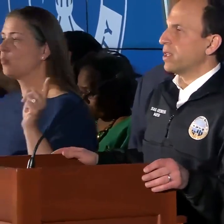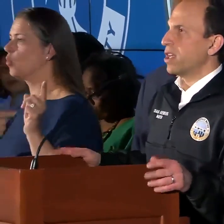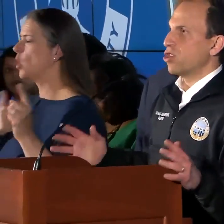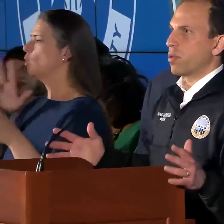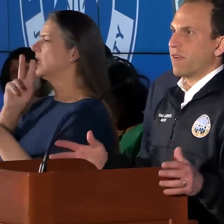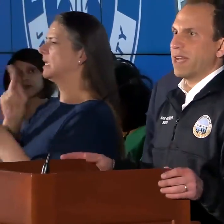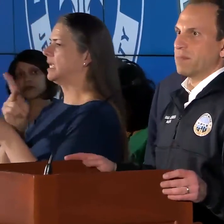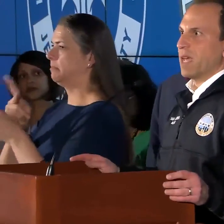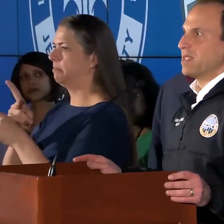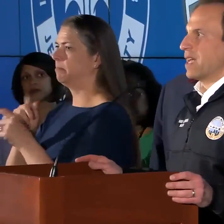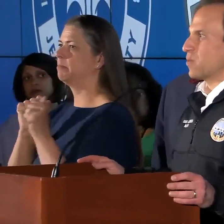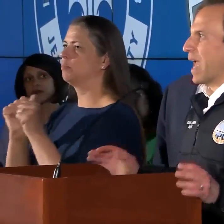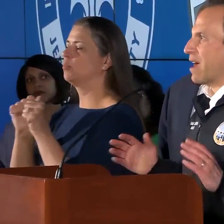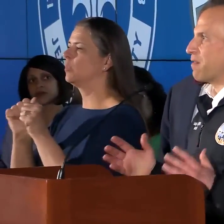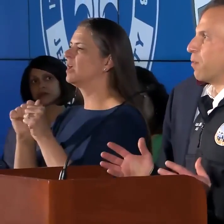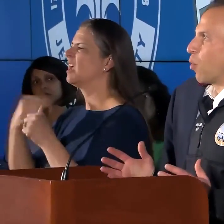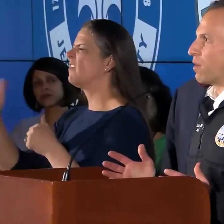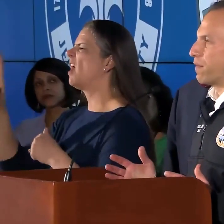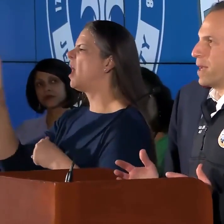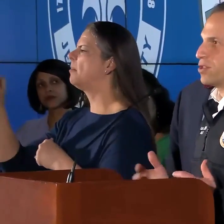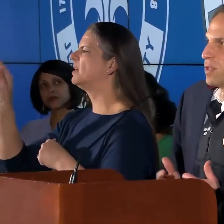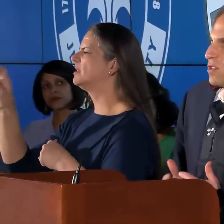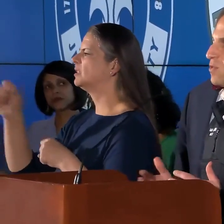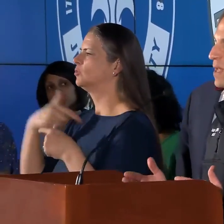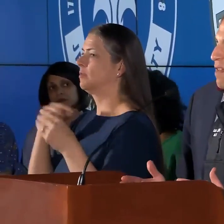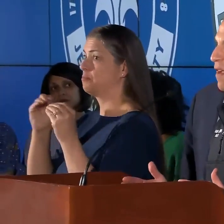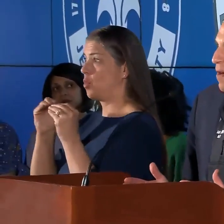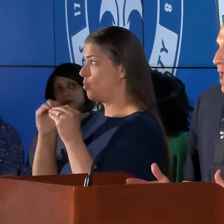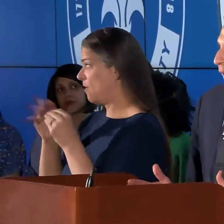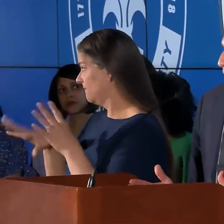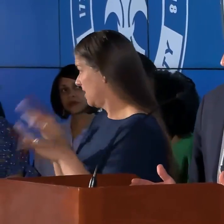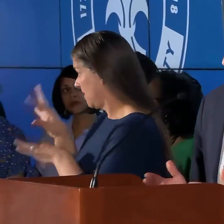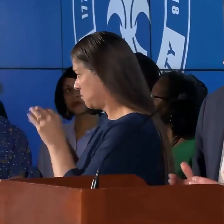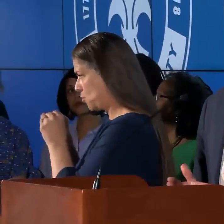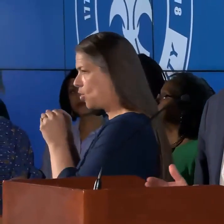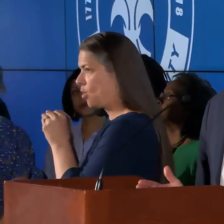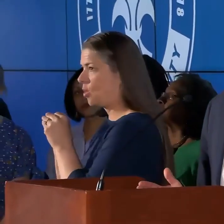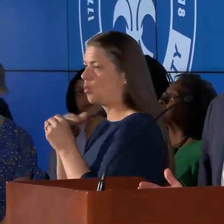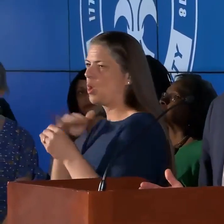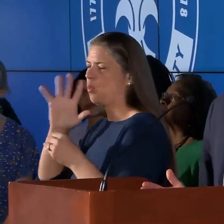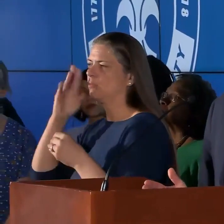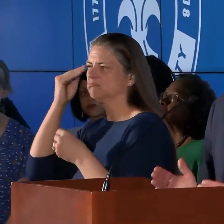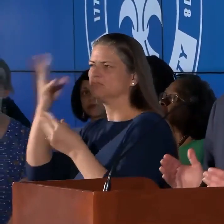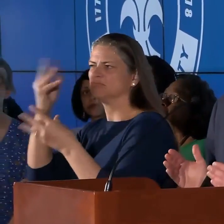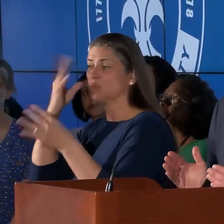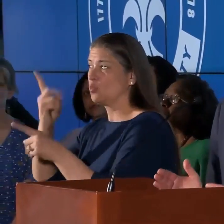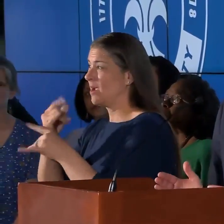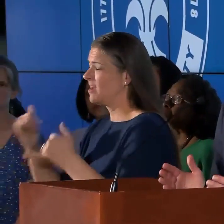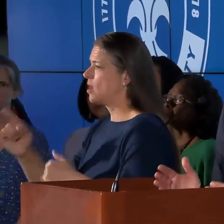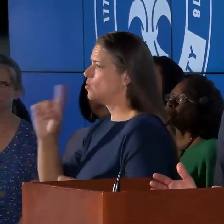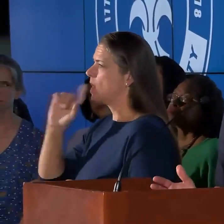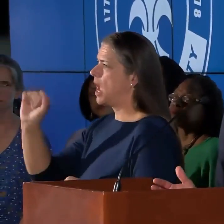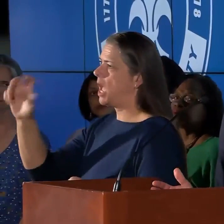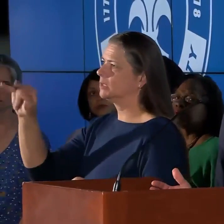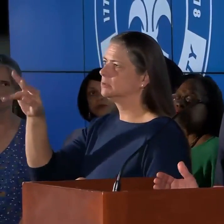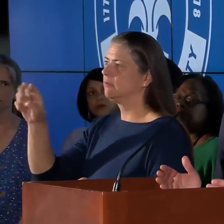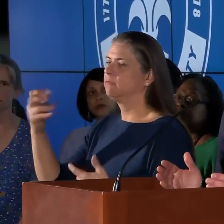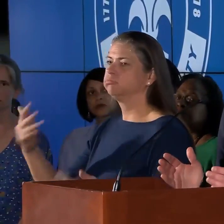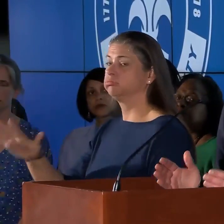continue to provide updates as we have more information. This has been *** very active day where we are as the governor in chief said, we are using